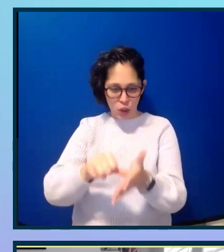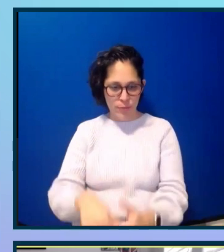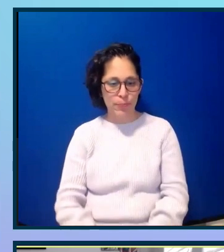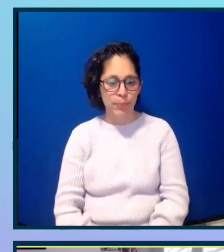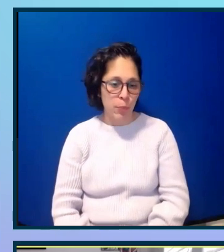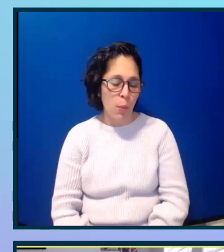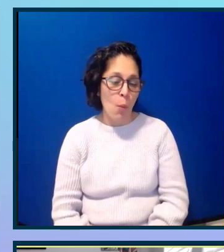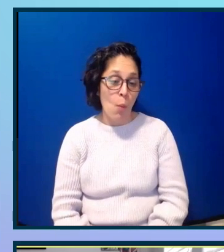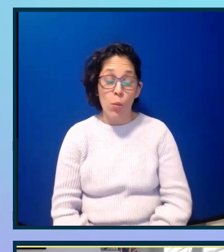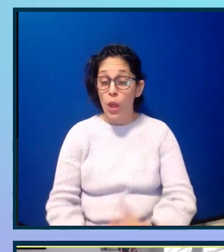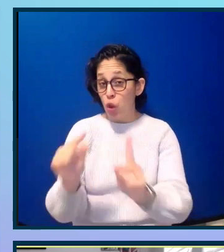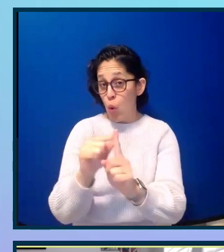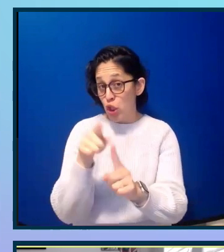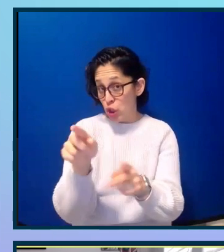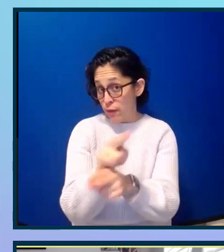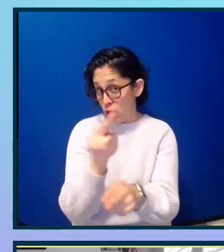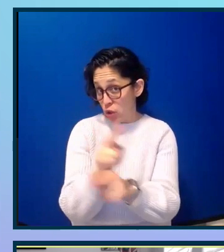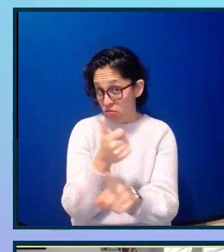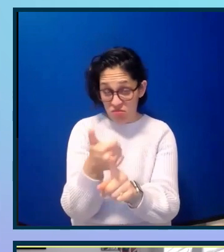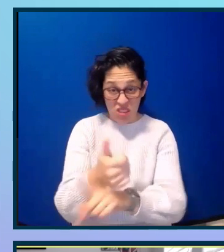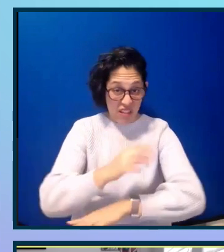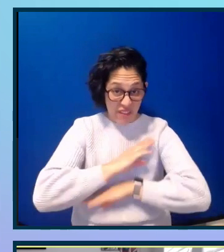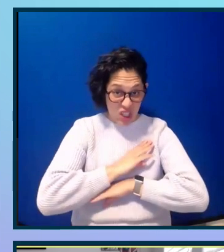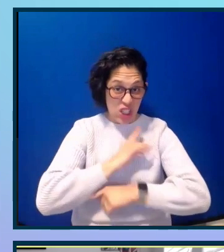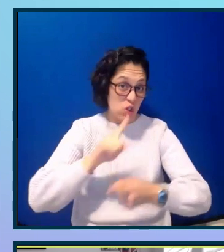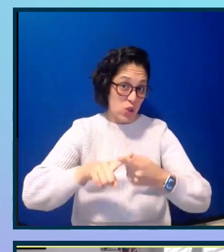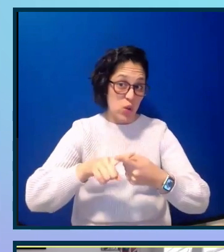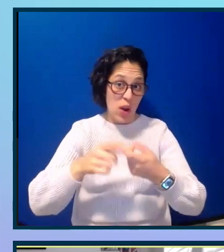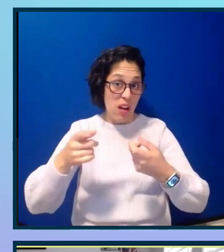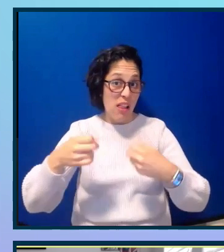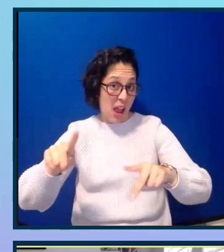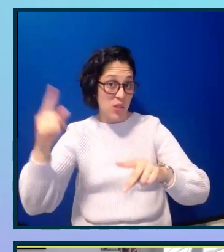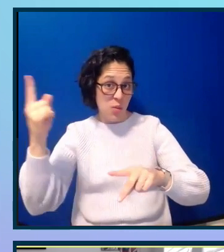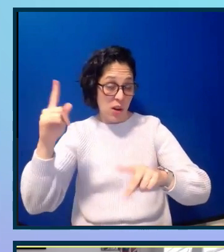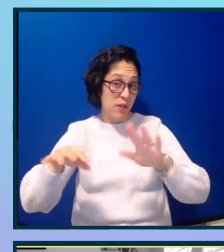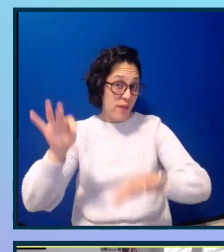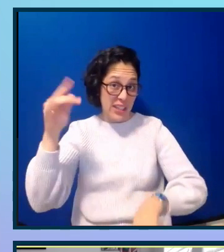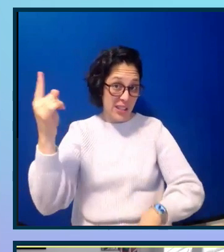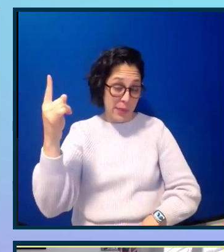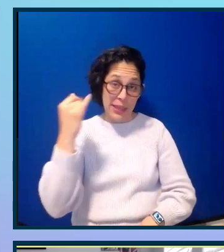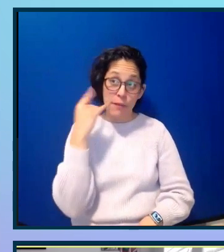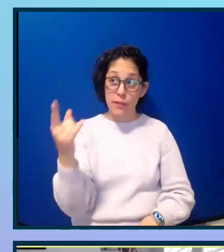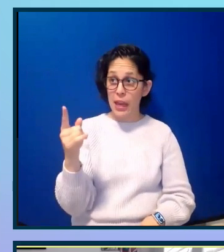Are the words that you've used sufficient to enable somebody to actually find something if they're sort of struggling to know